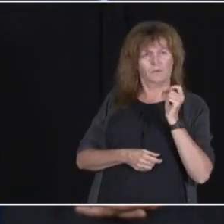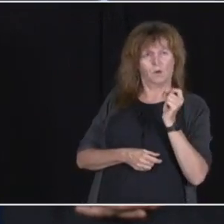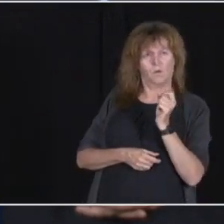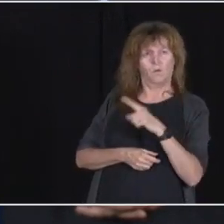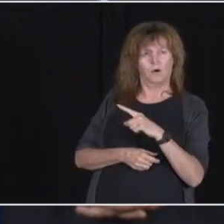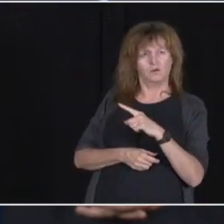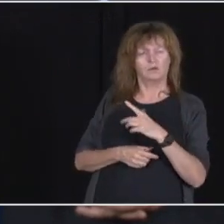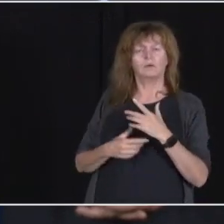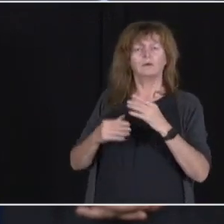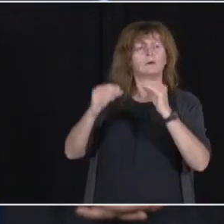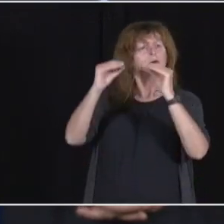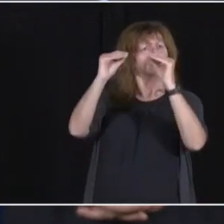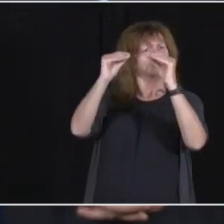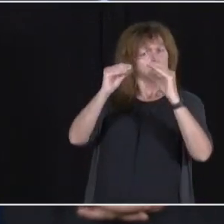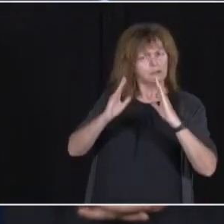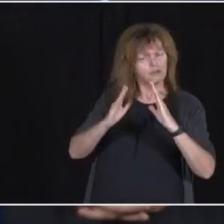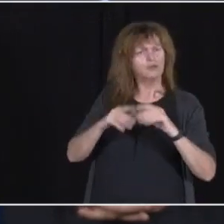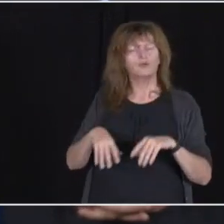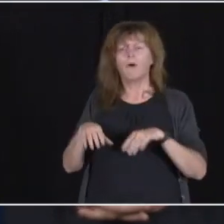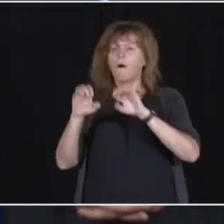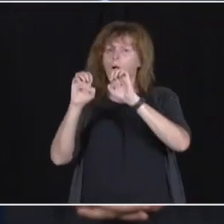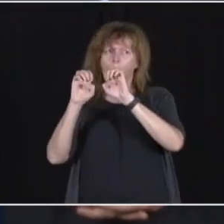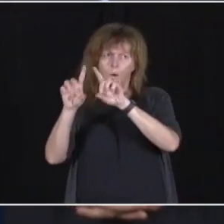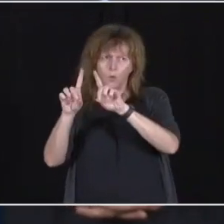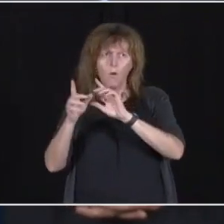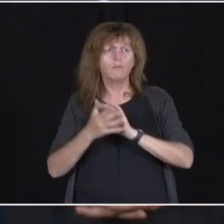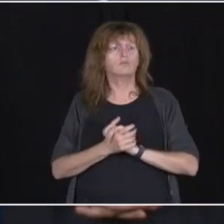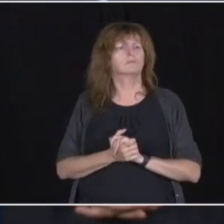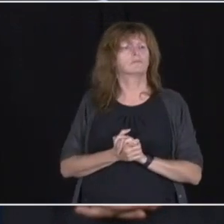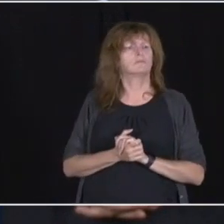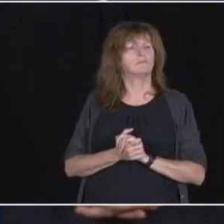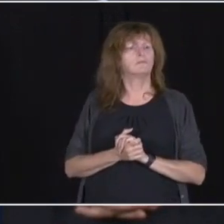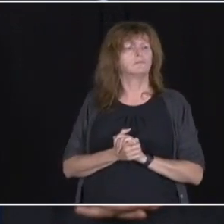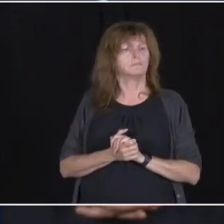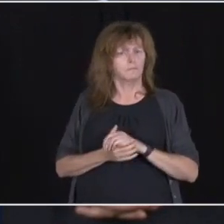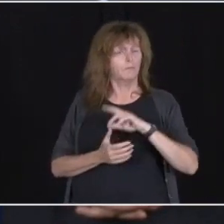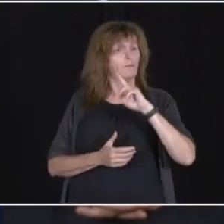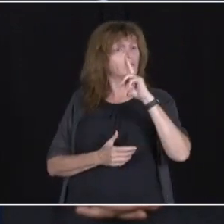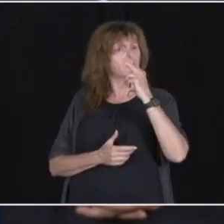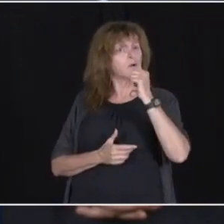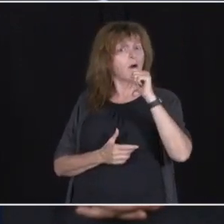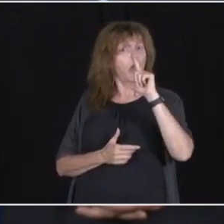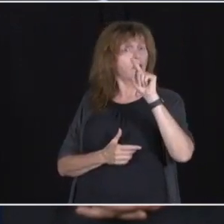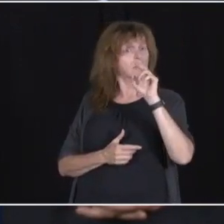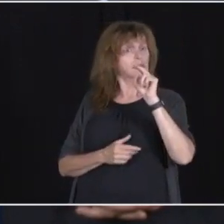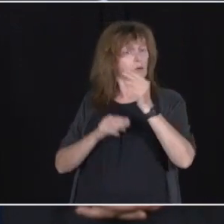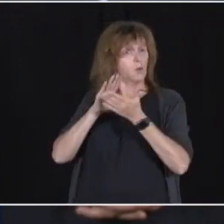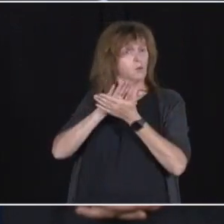Question for you about teachers and education. On Monday, the trustees of the Holt District